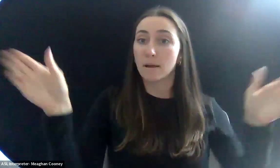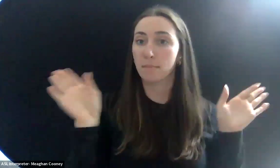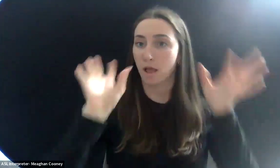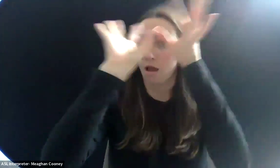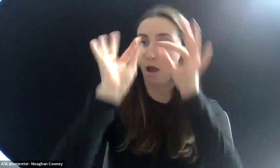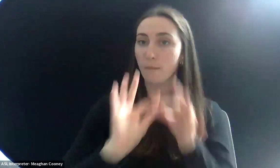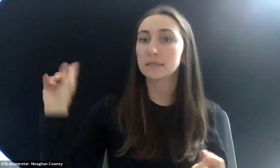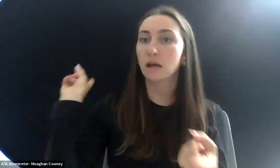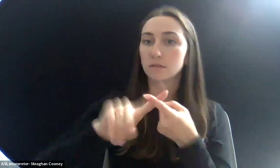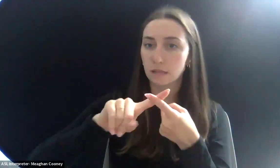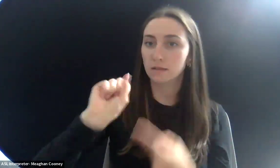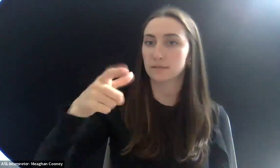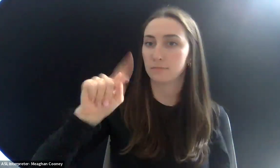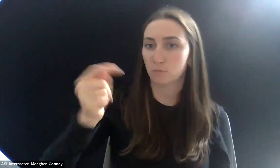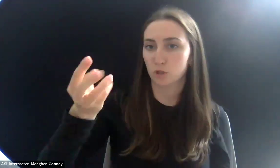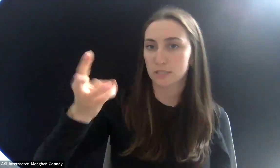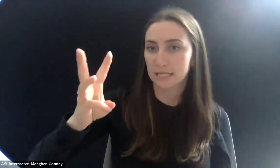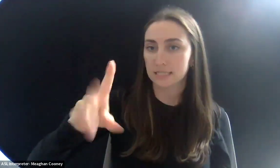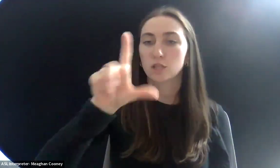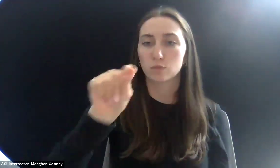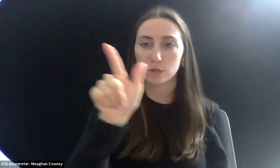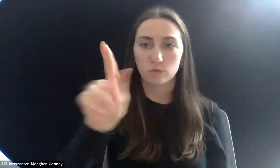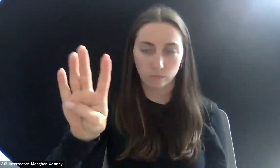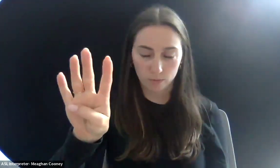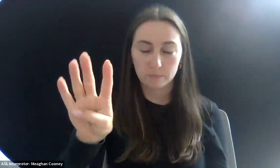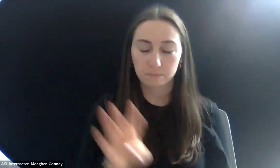until September 16th, 2024 and we do have the e-mail address